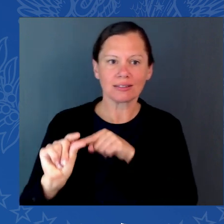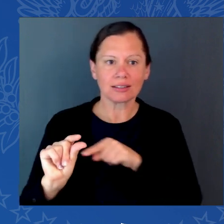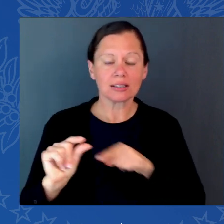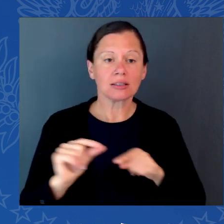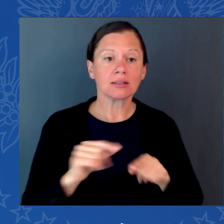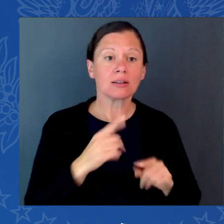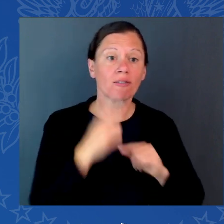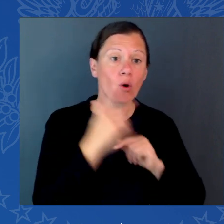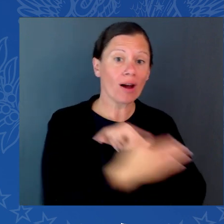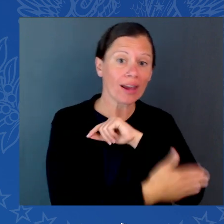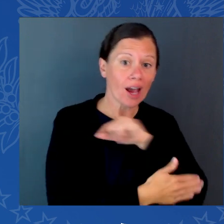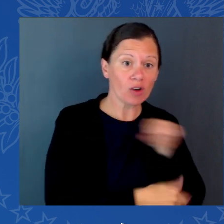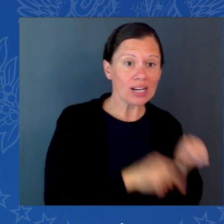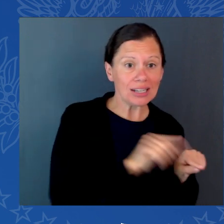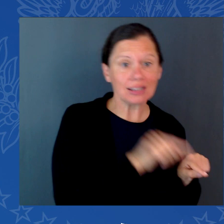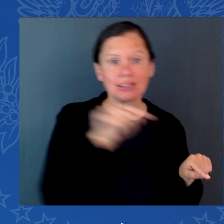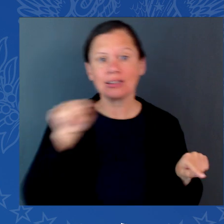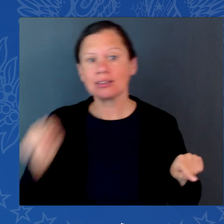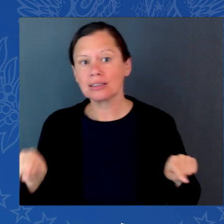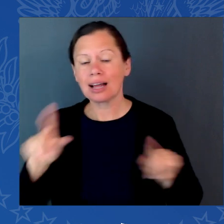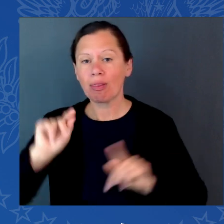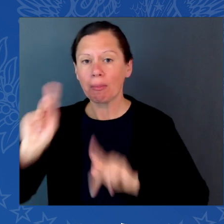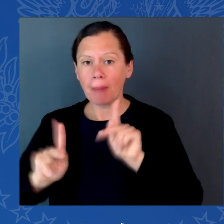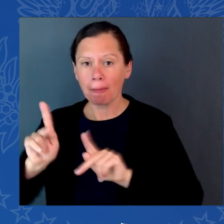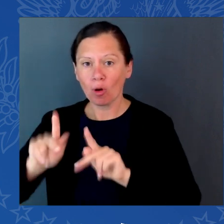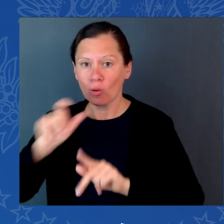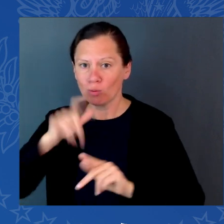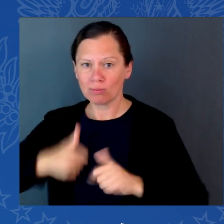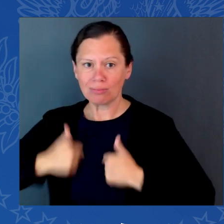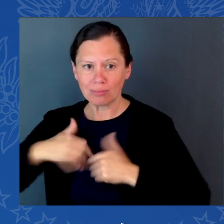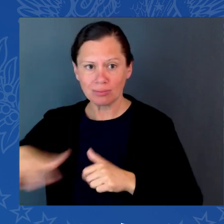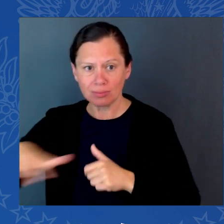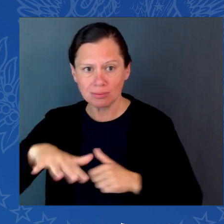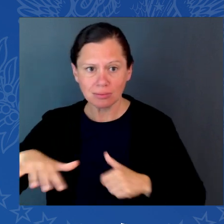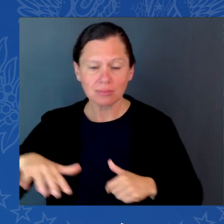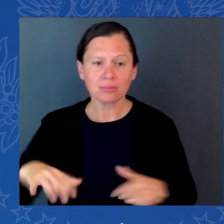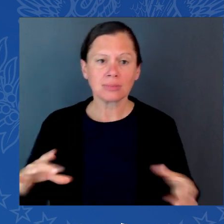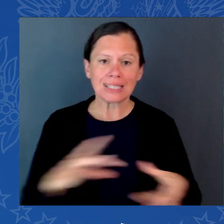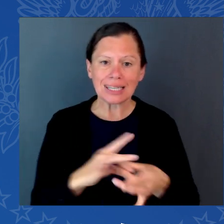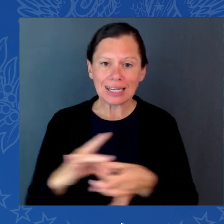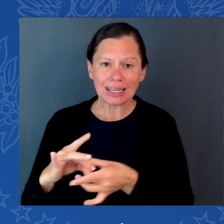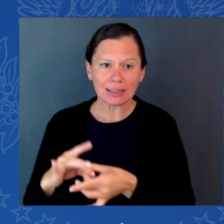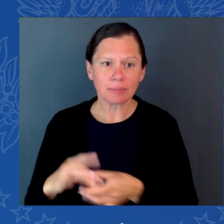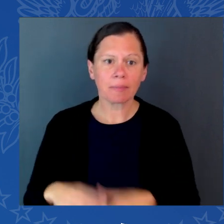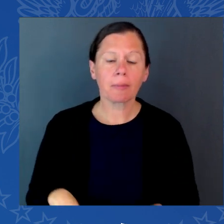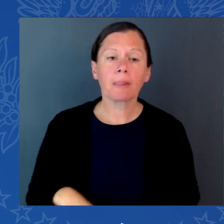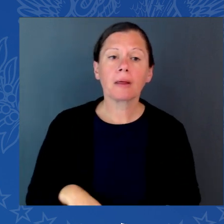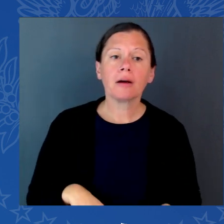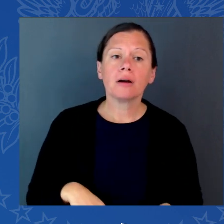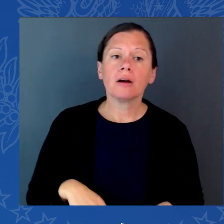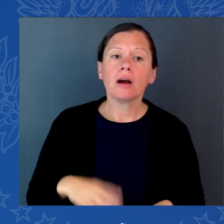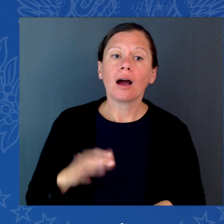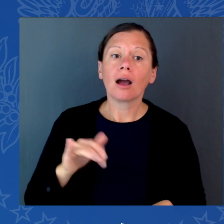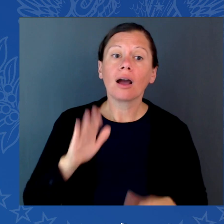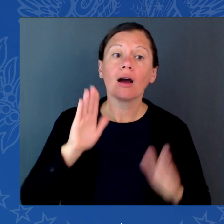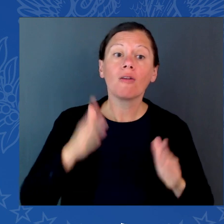And this is also the spirit of the second project we announced today, the Trans African Corridor,